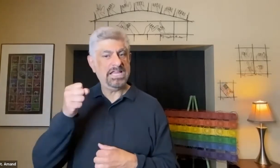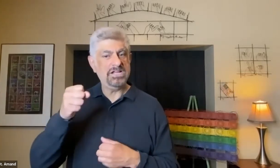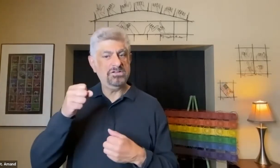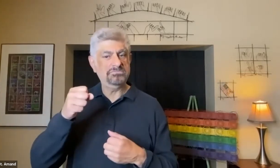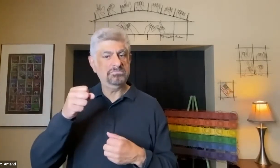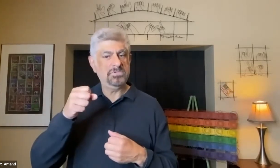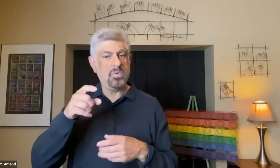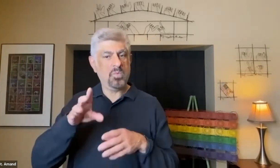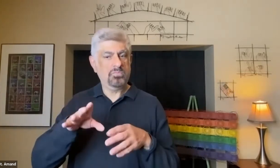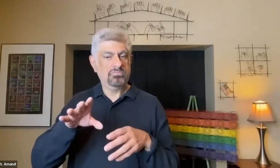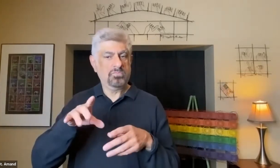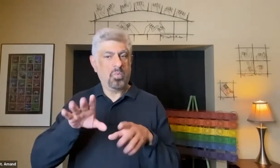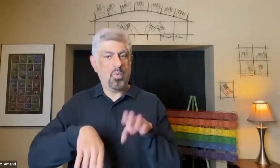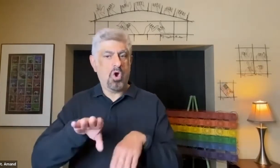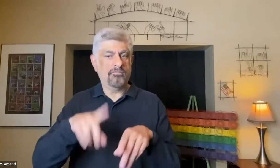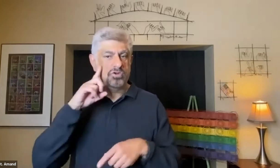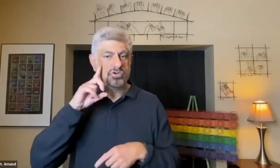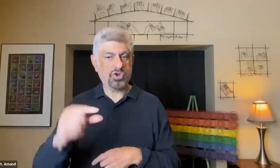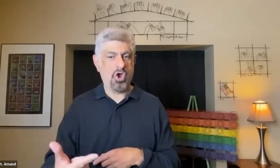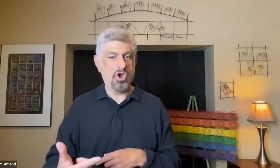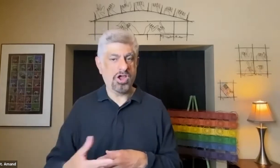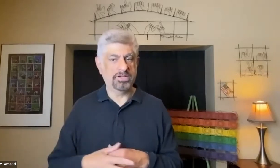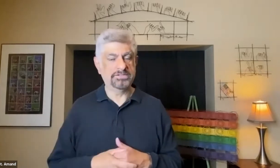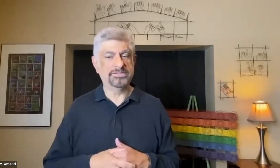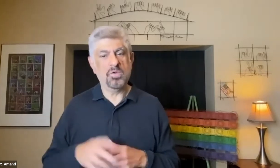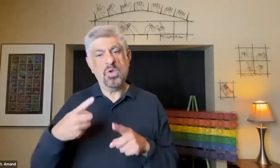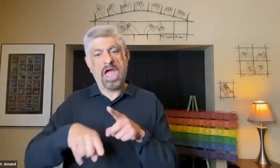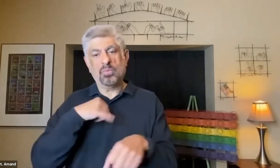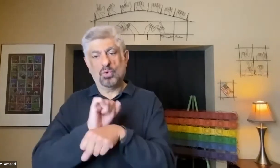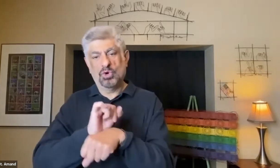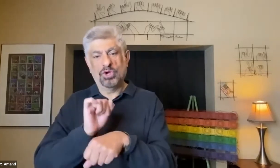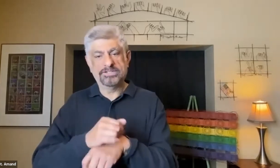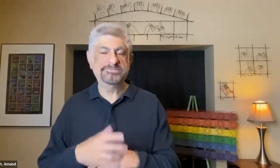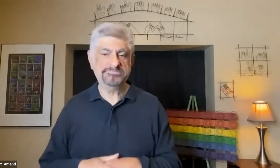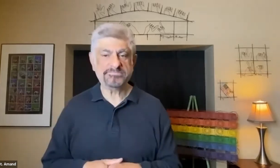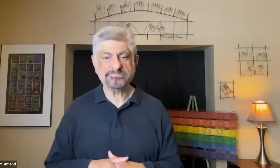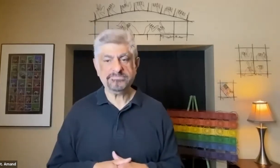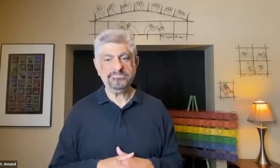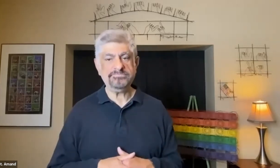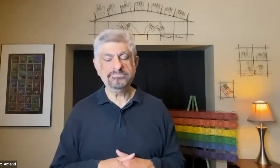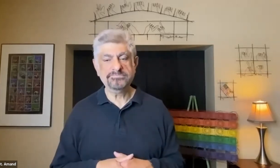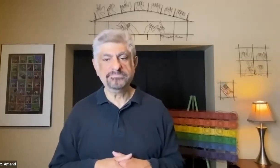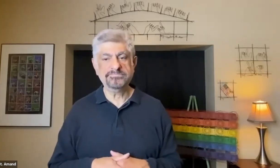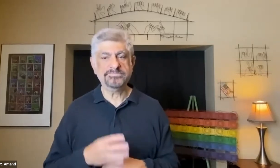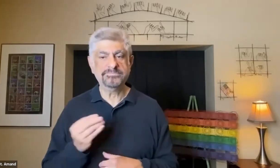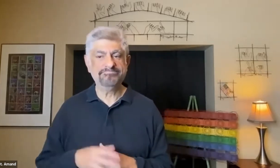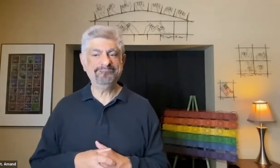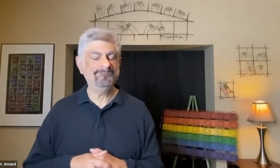He liked to take my dog out for a walk and--when I was at work,